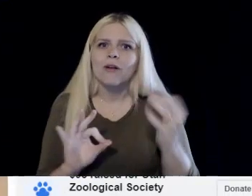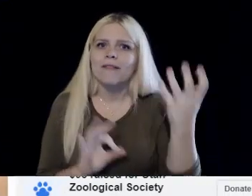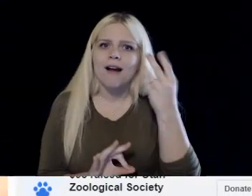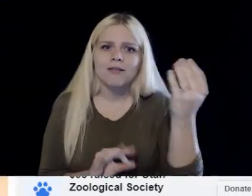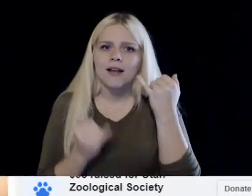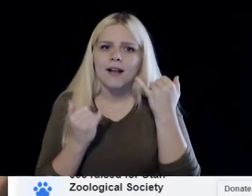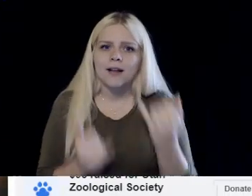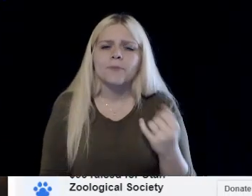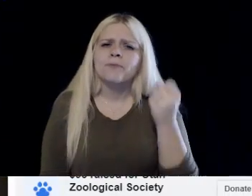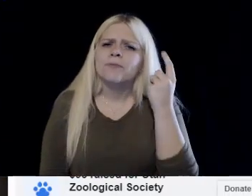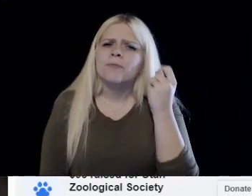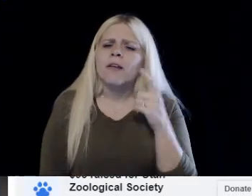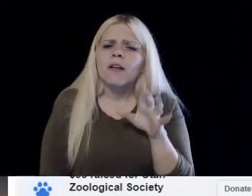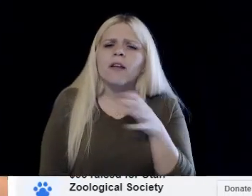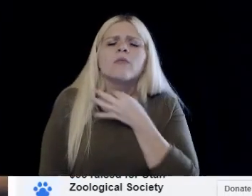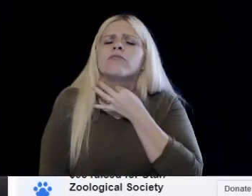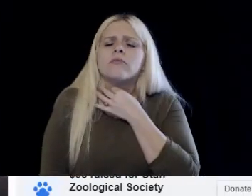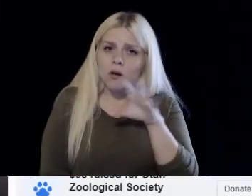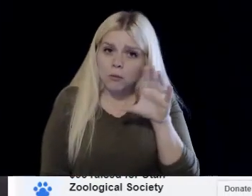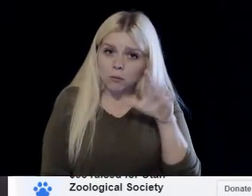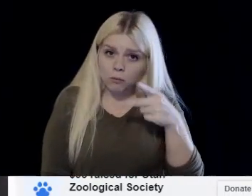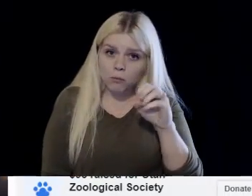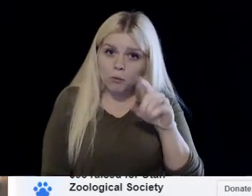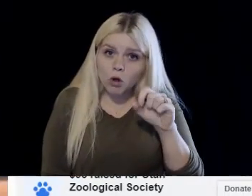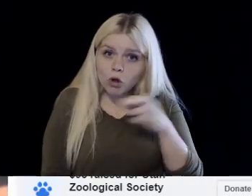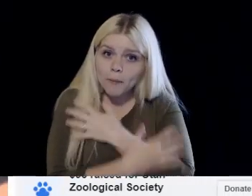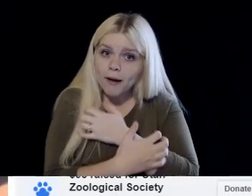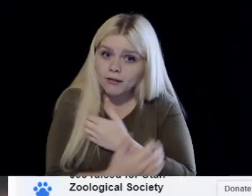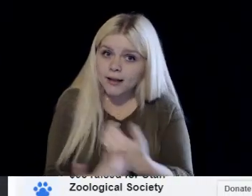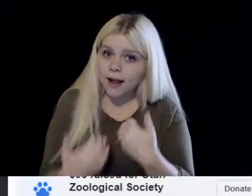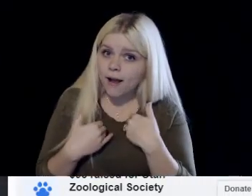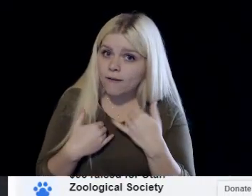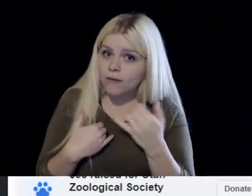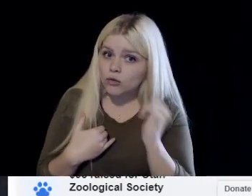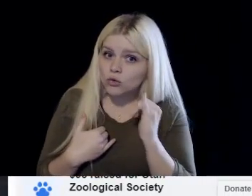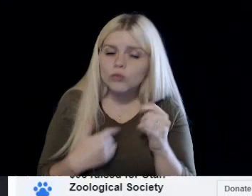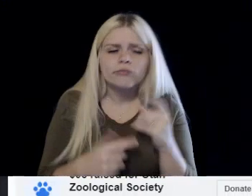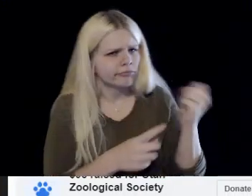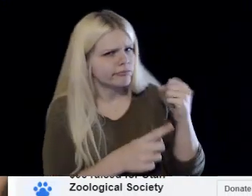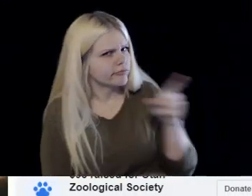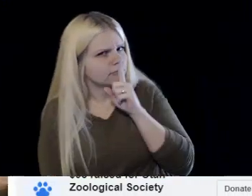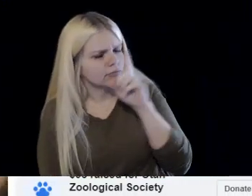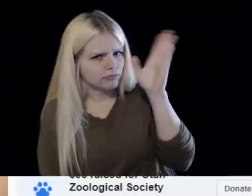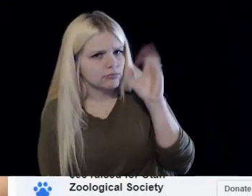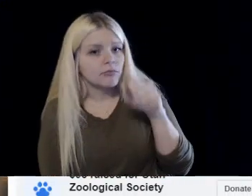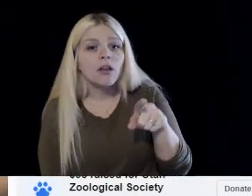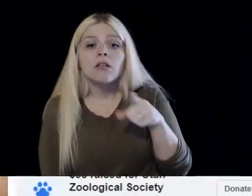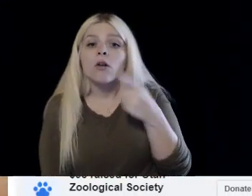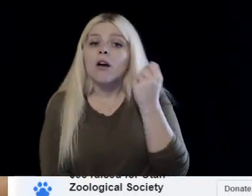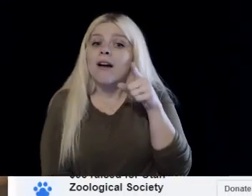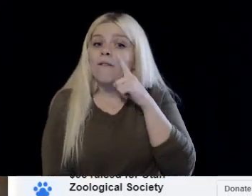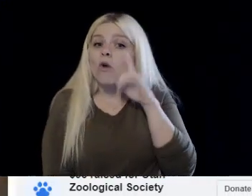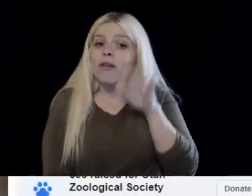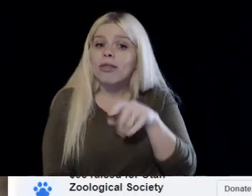Michelle: They sure do. So once we do that, now this is fine- we just freeze this as-is. It's gonna take a day or so,